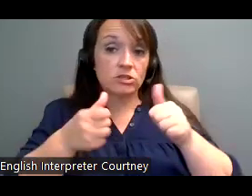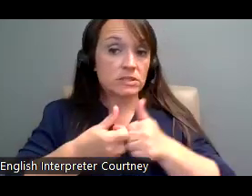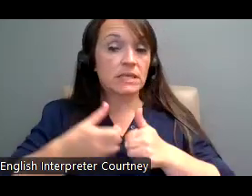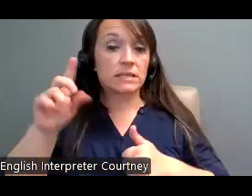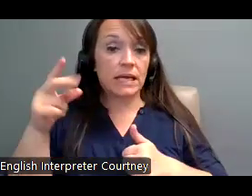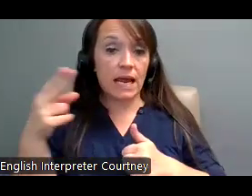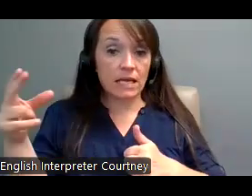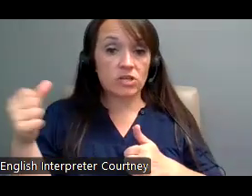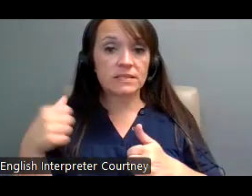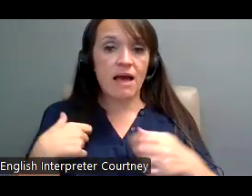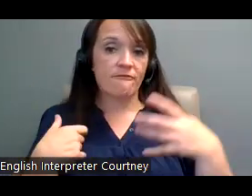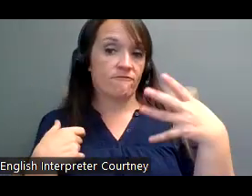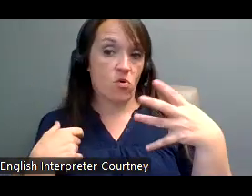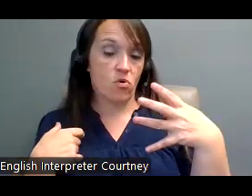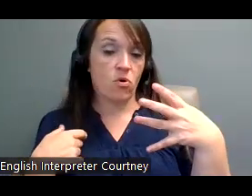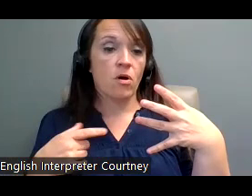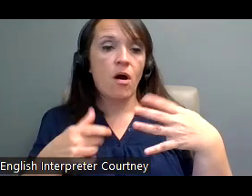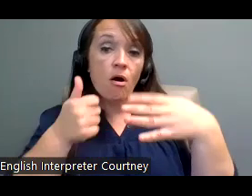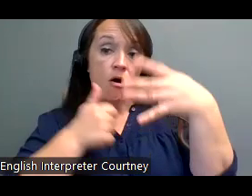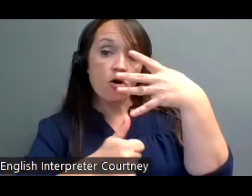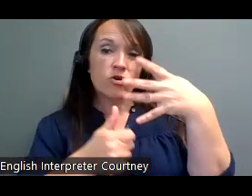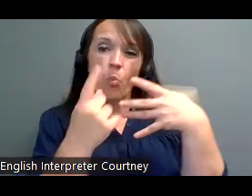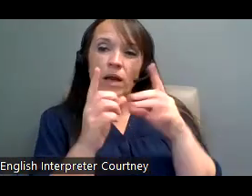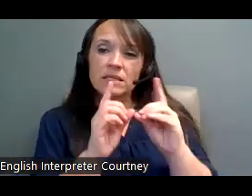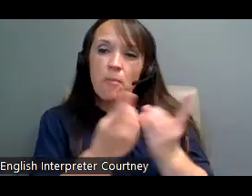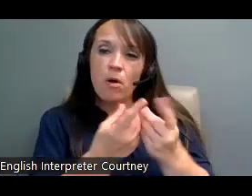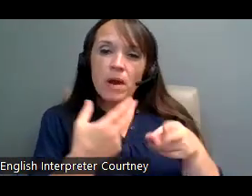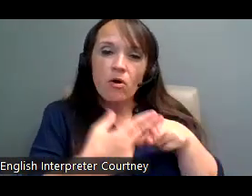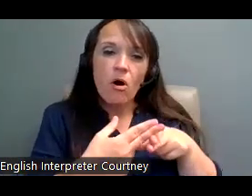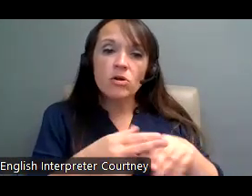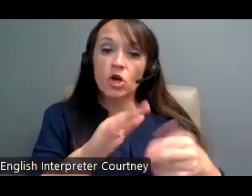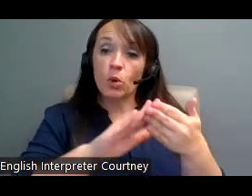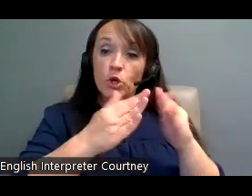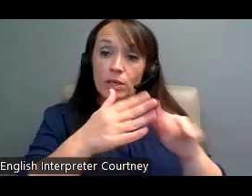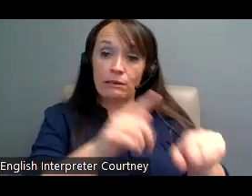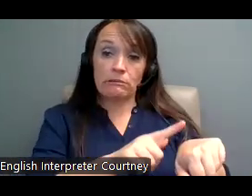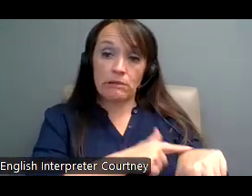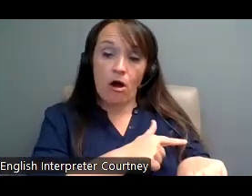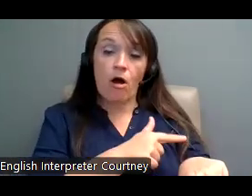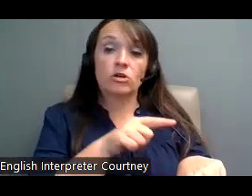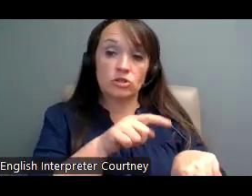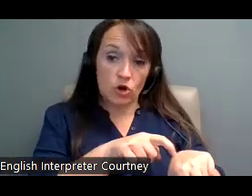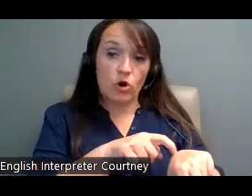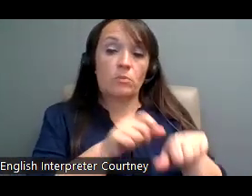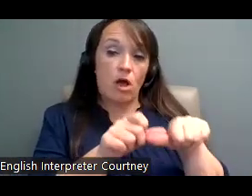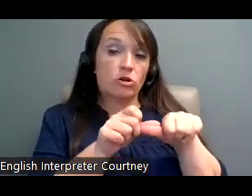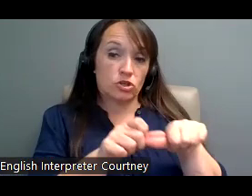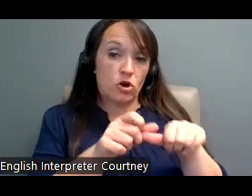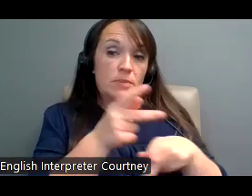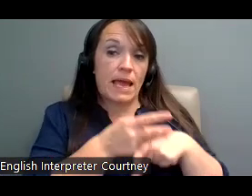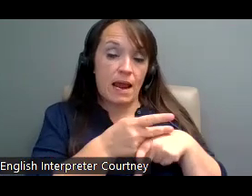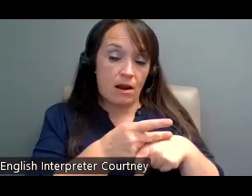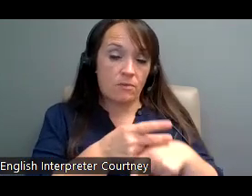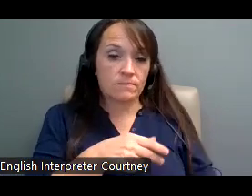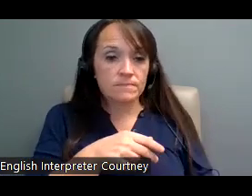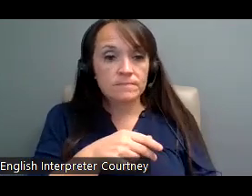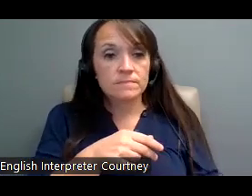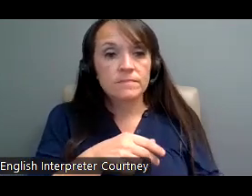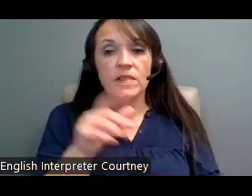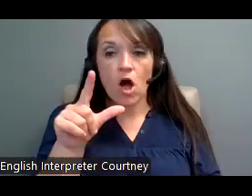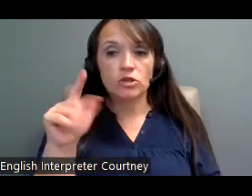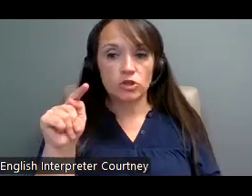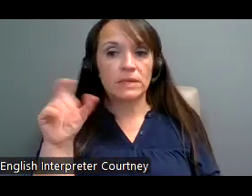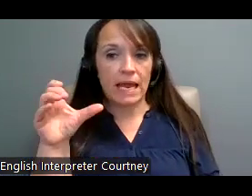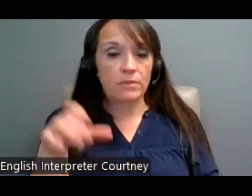community long-term care division. Next slide. DHHS allows other state agencies to manage the